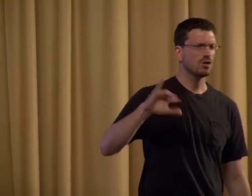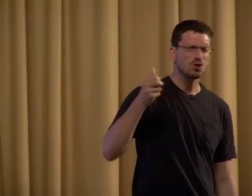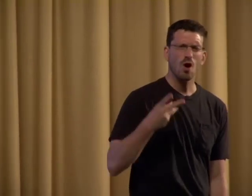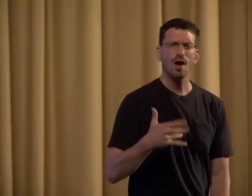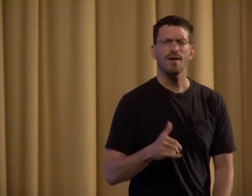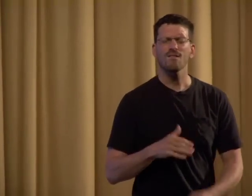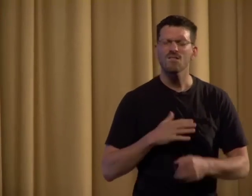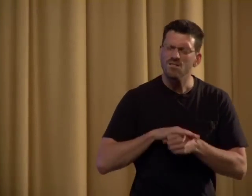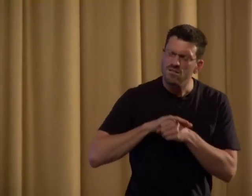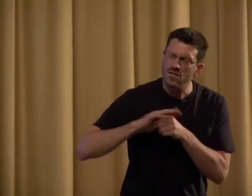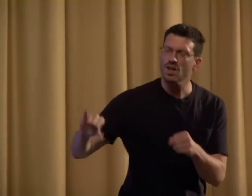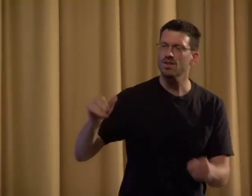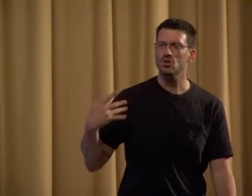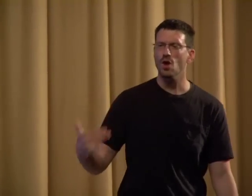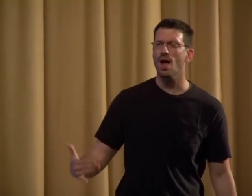His book is full of light. Full of joy. His heart is open wide and joyously. Everything is full. How?